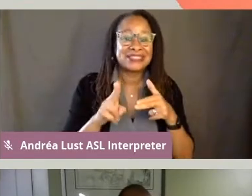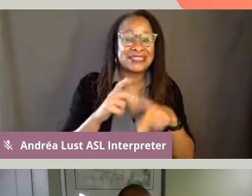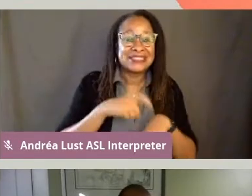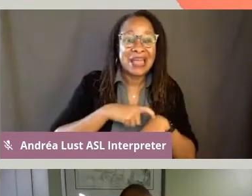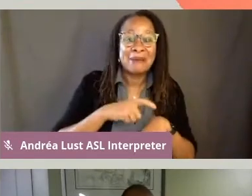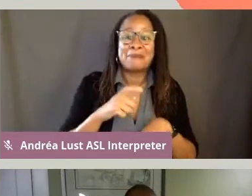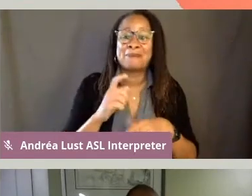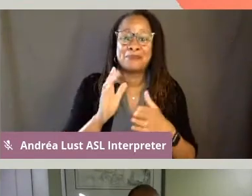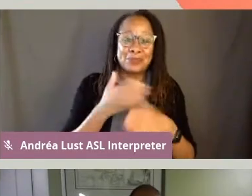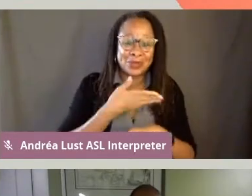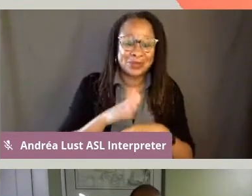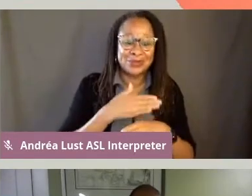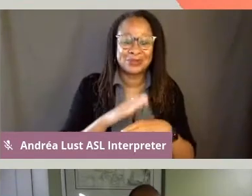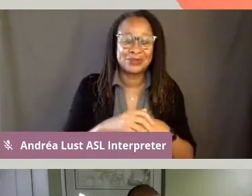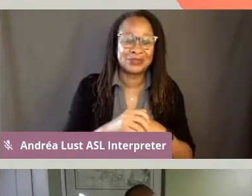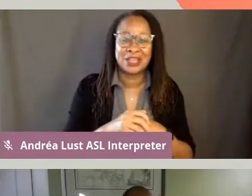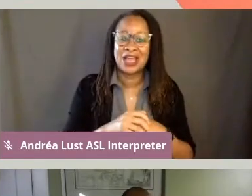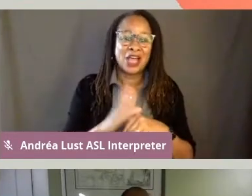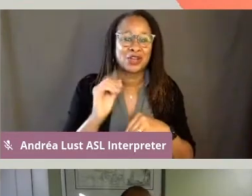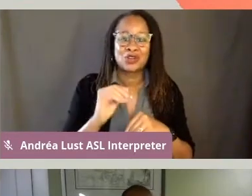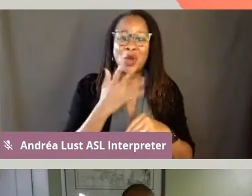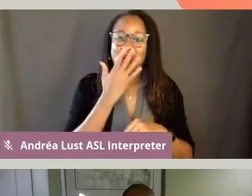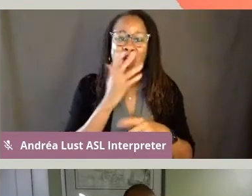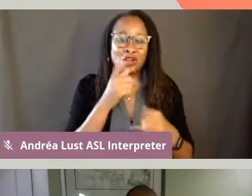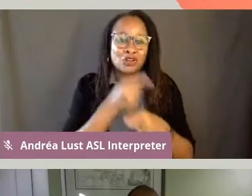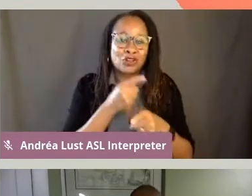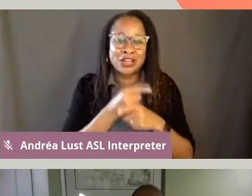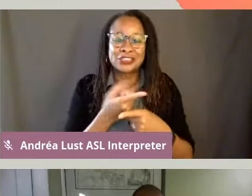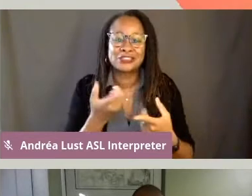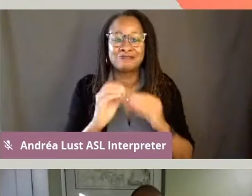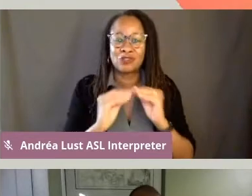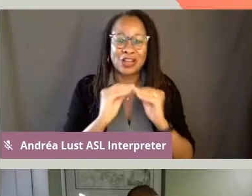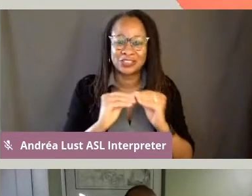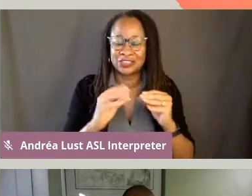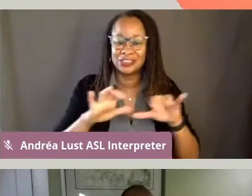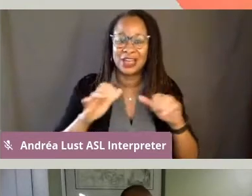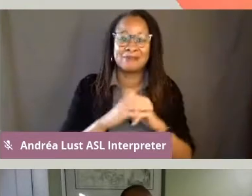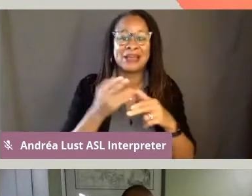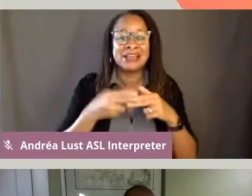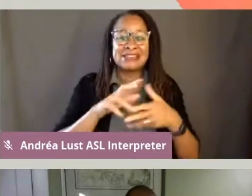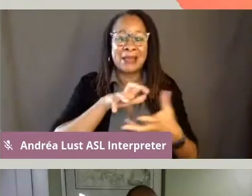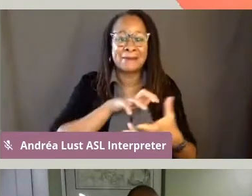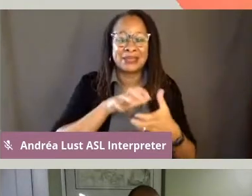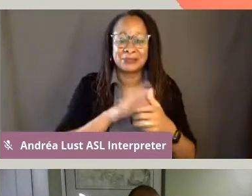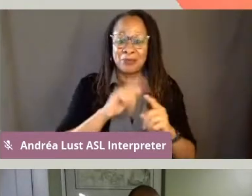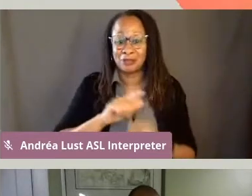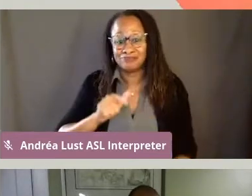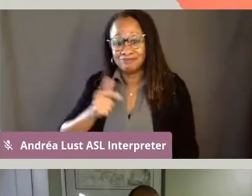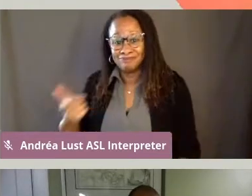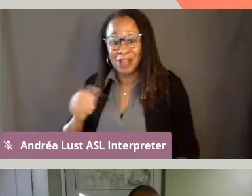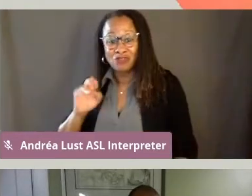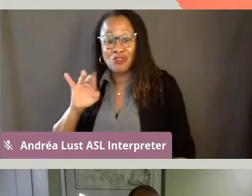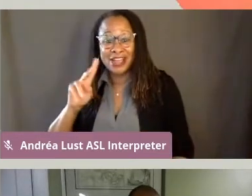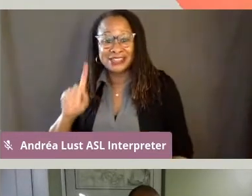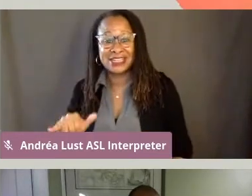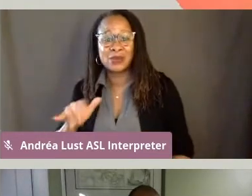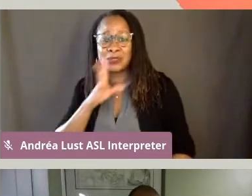No color correction done yet techniques, but Randy I'm just gonna hand it over to you because we've talked about a lot of things